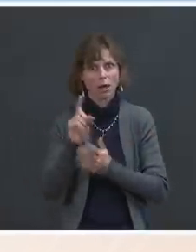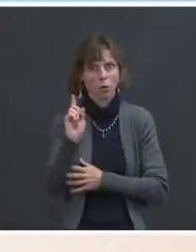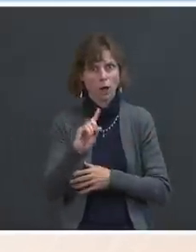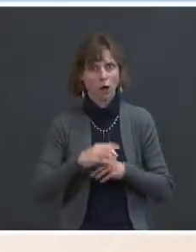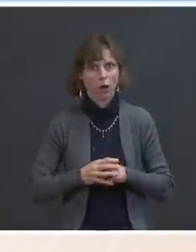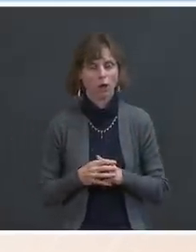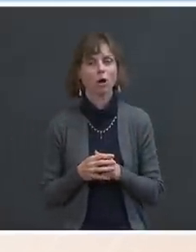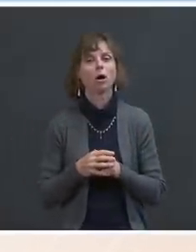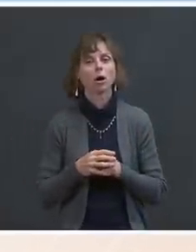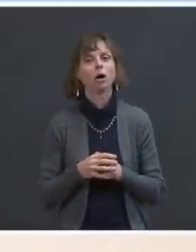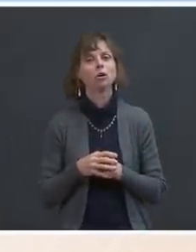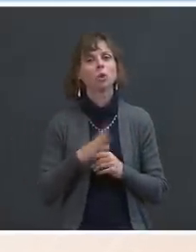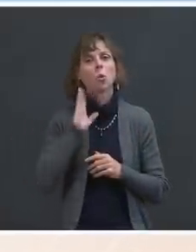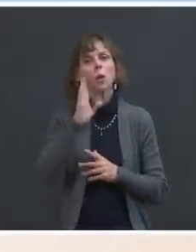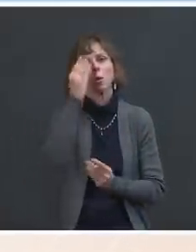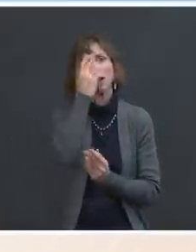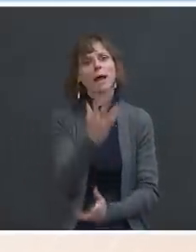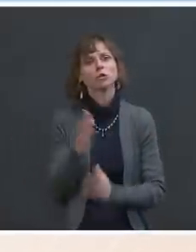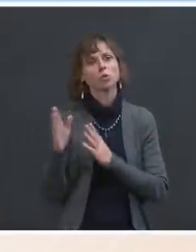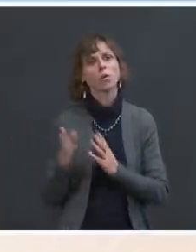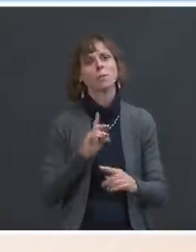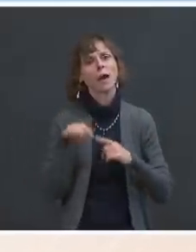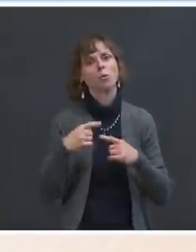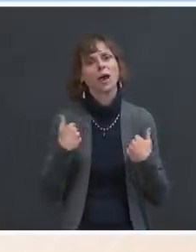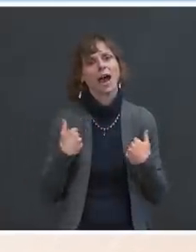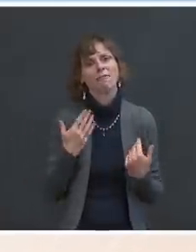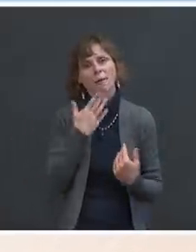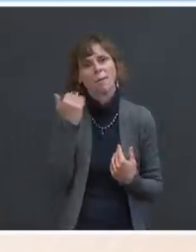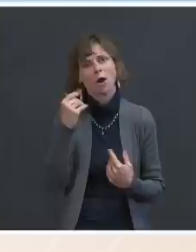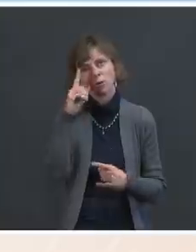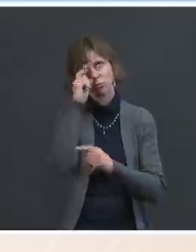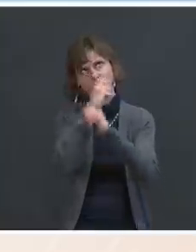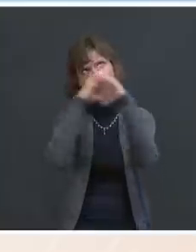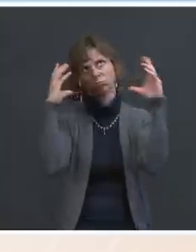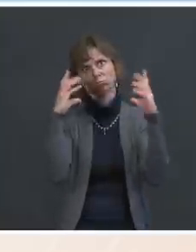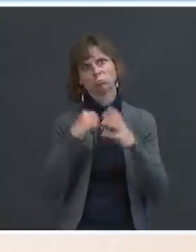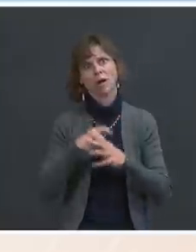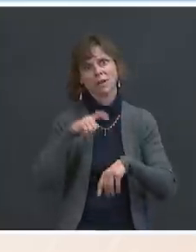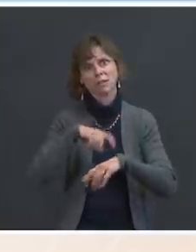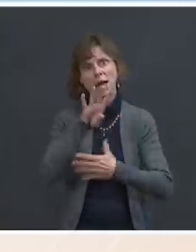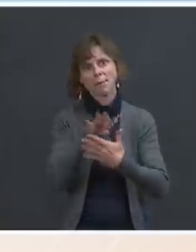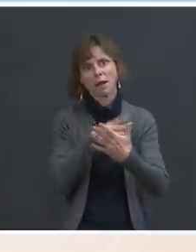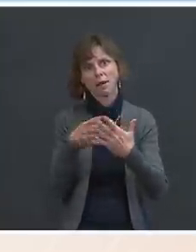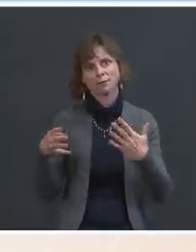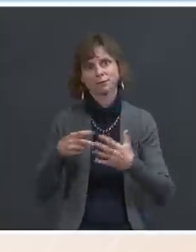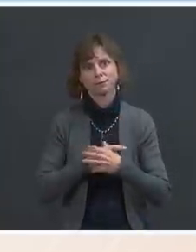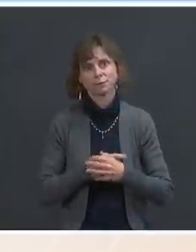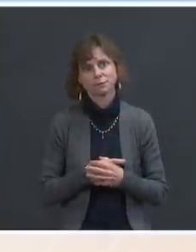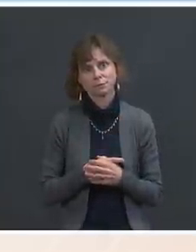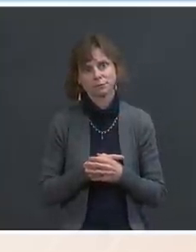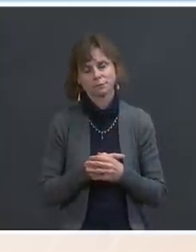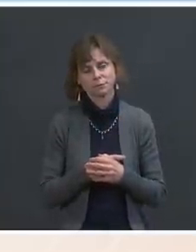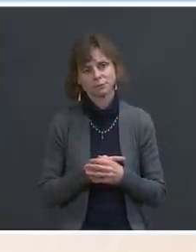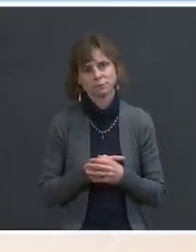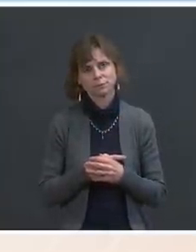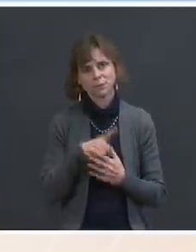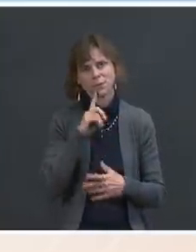as we have a better gui- -- timeline on the calendar. The Press: And then finally, on another front, Des Moines Register journalist Andrea Sahouri is currently on trial